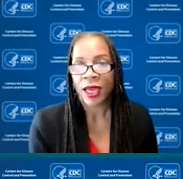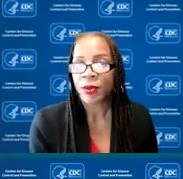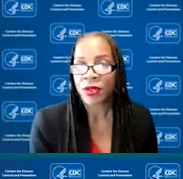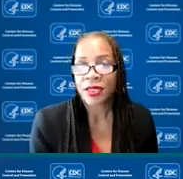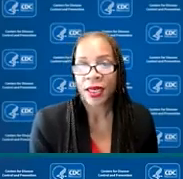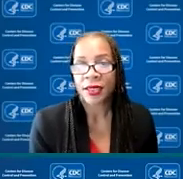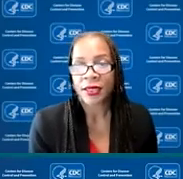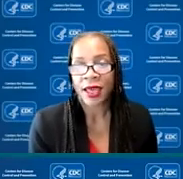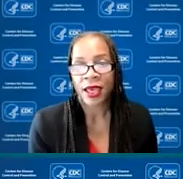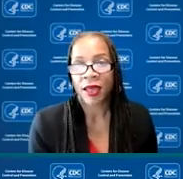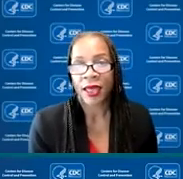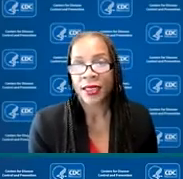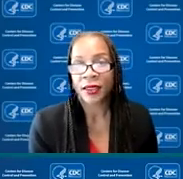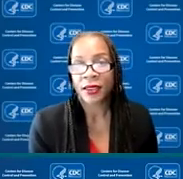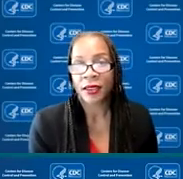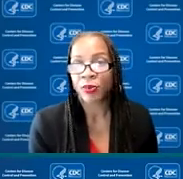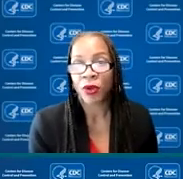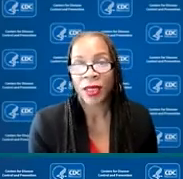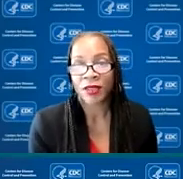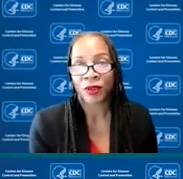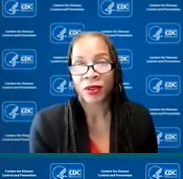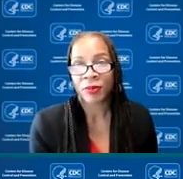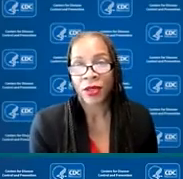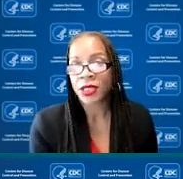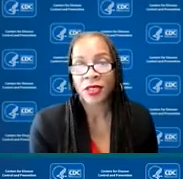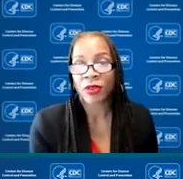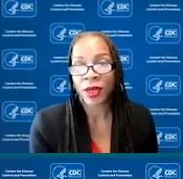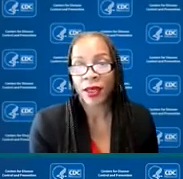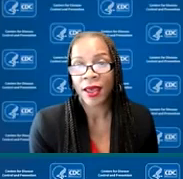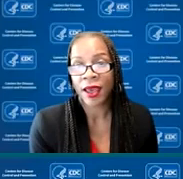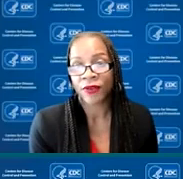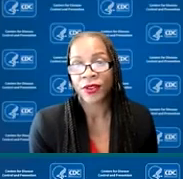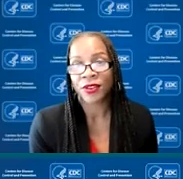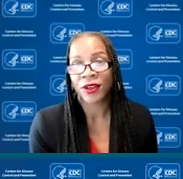a laboratory scientist and I did a deployment for the bioterrorism threat efforts. You know,